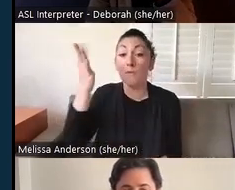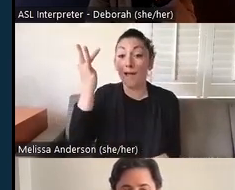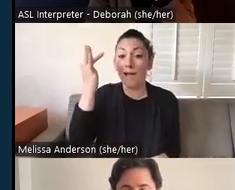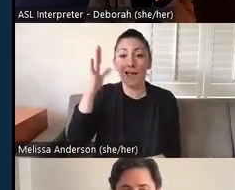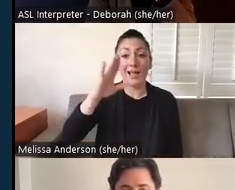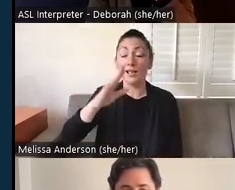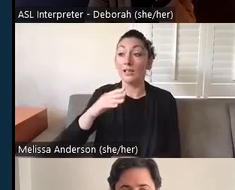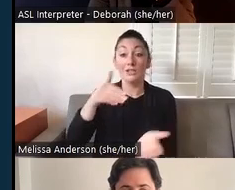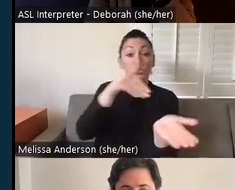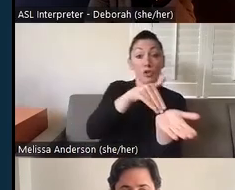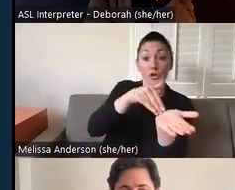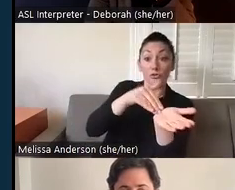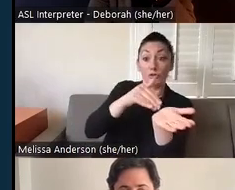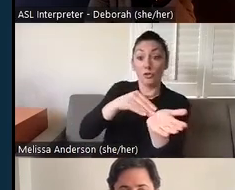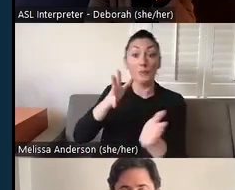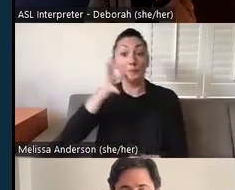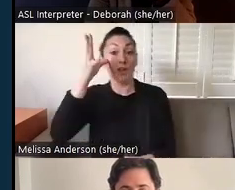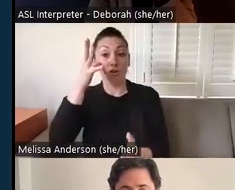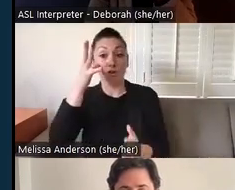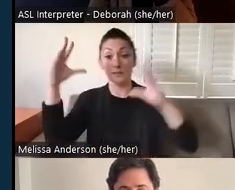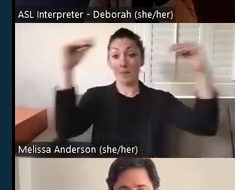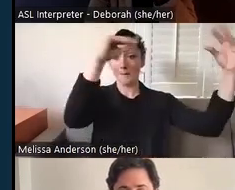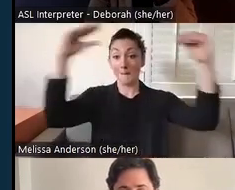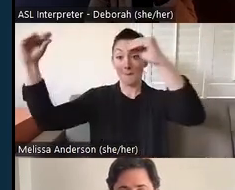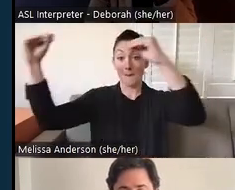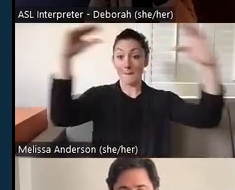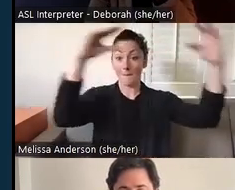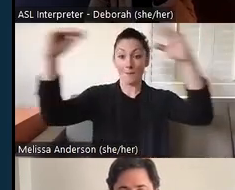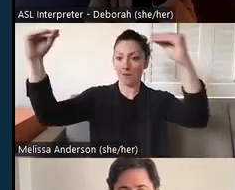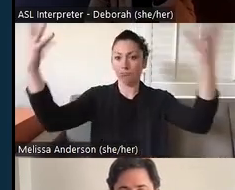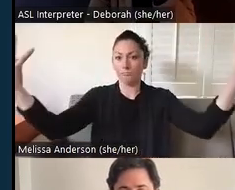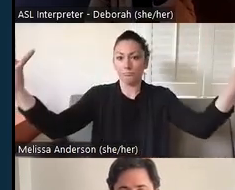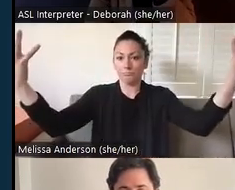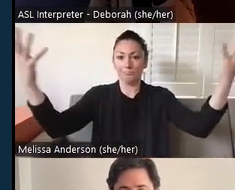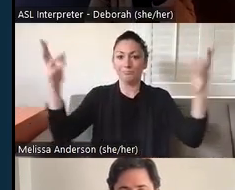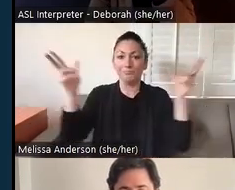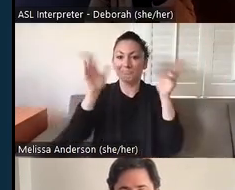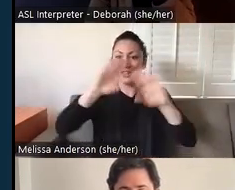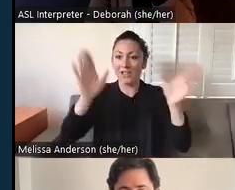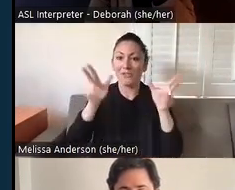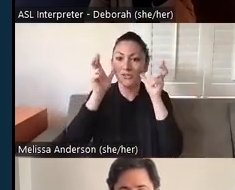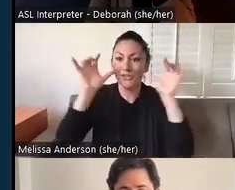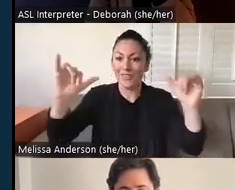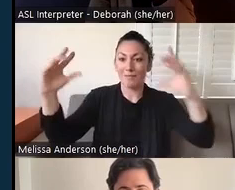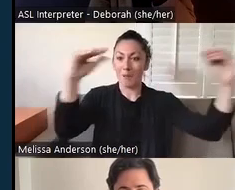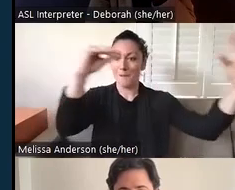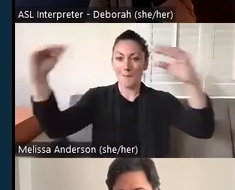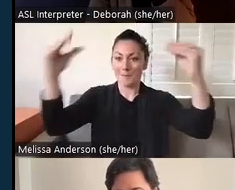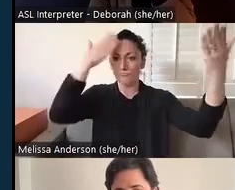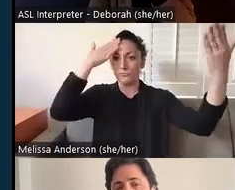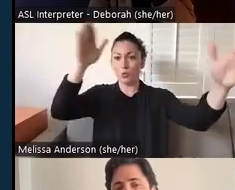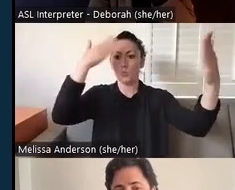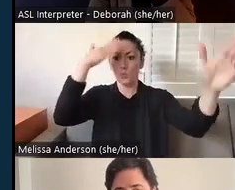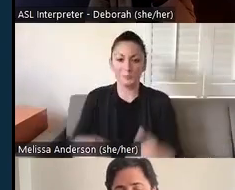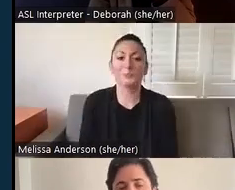who can hear and never have access to their family's health history. They're left out of